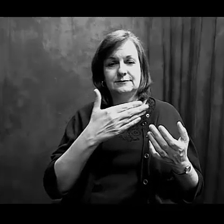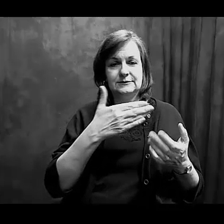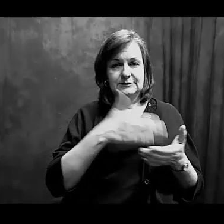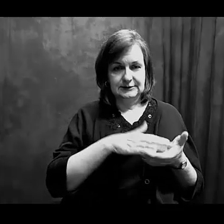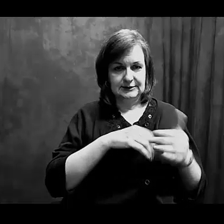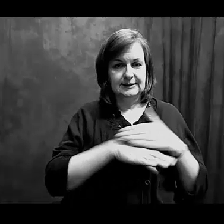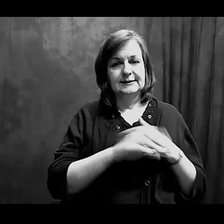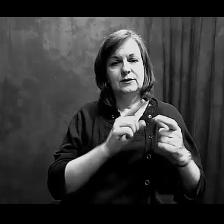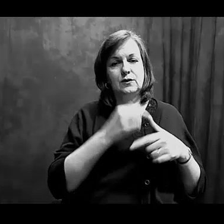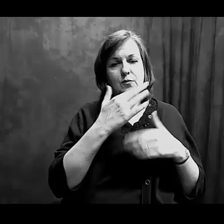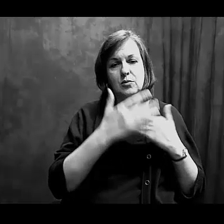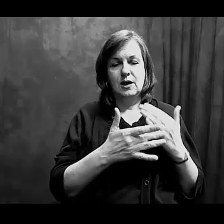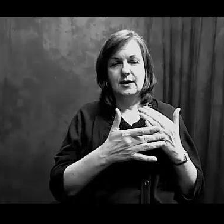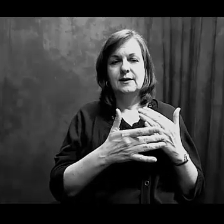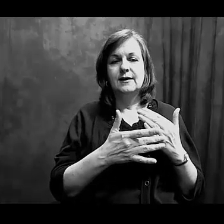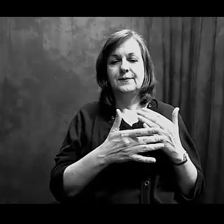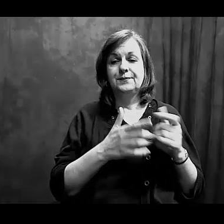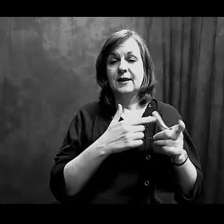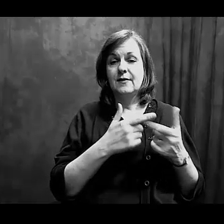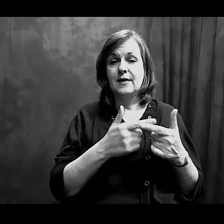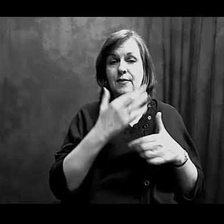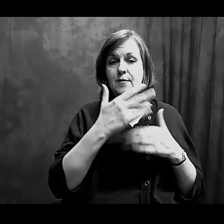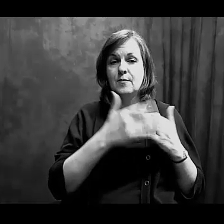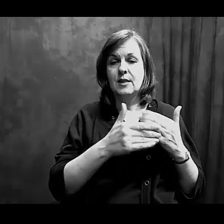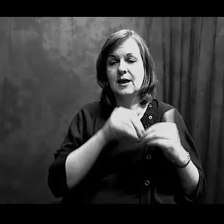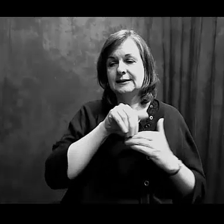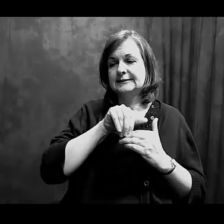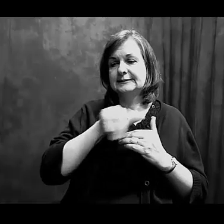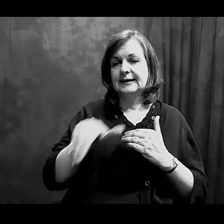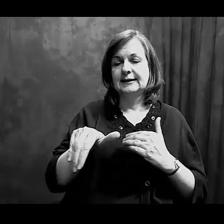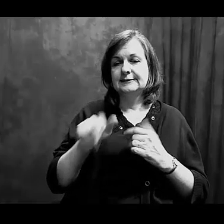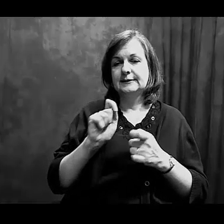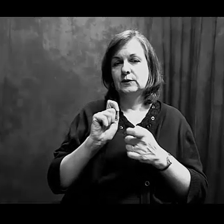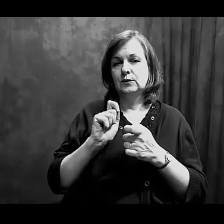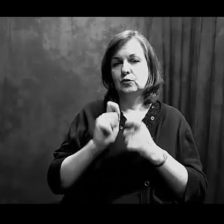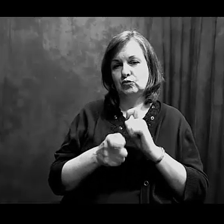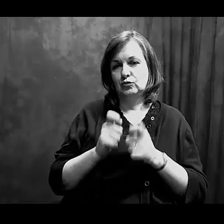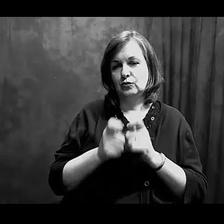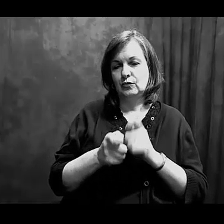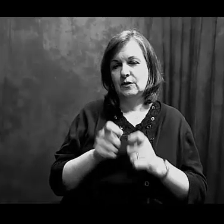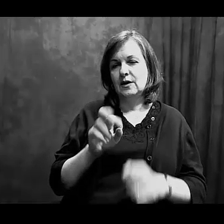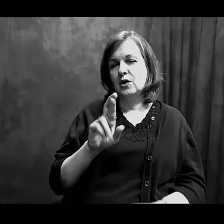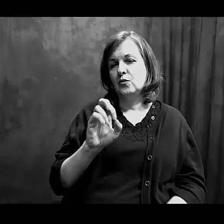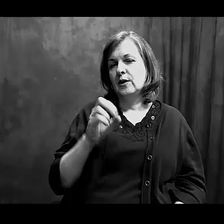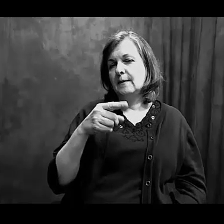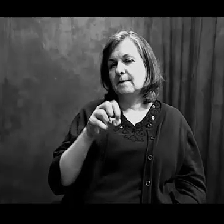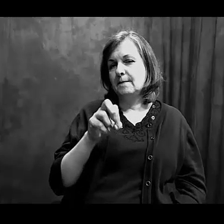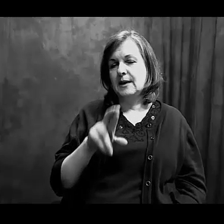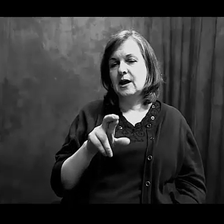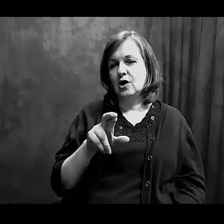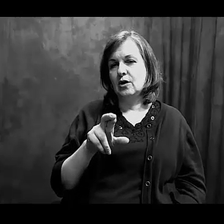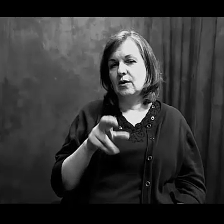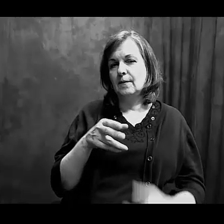that is going to trigger your blood to send repair